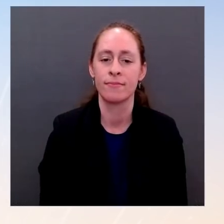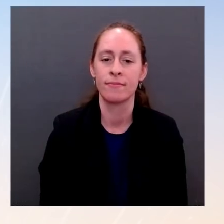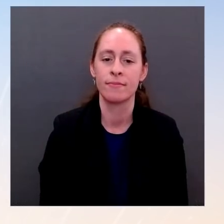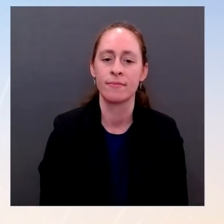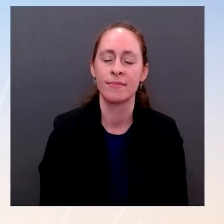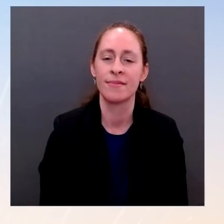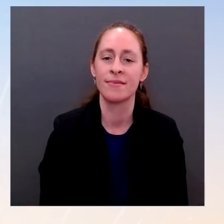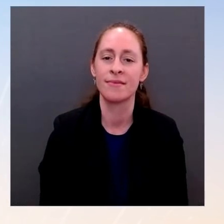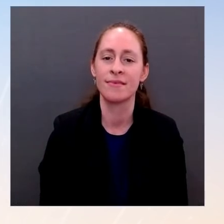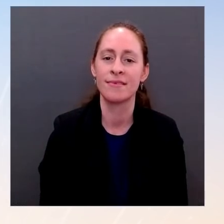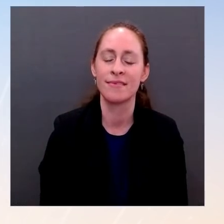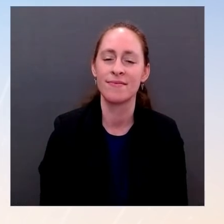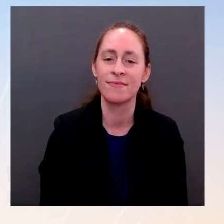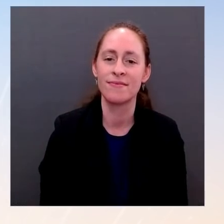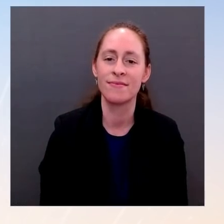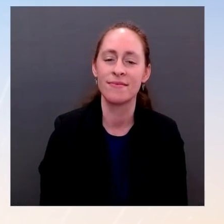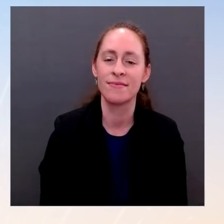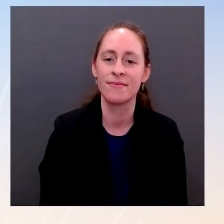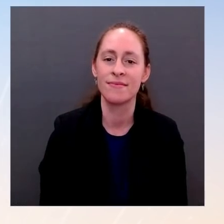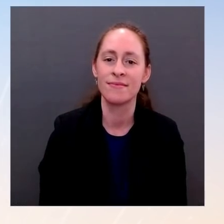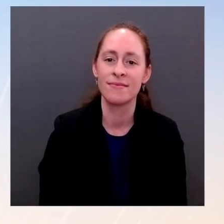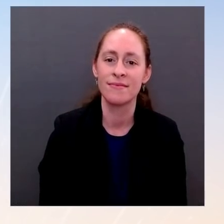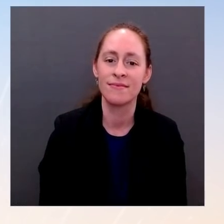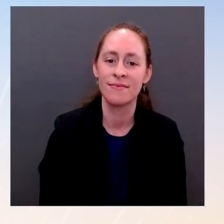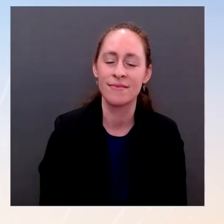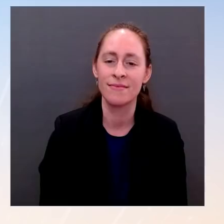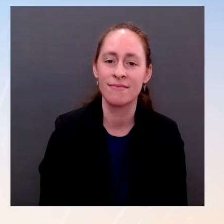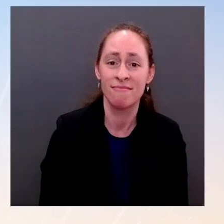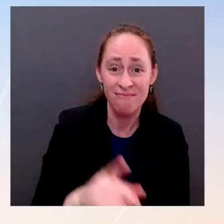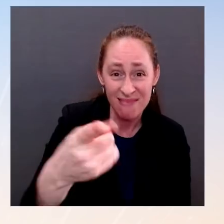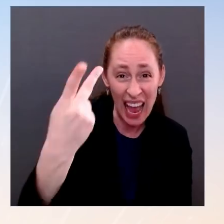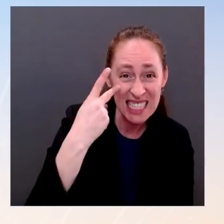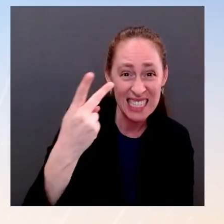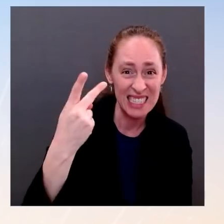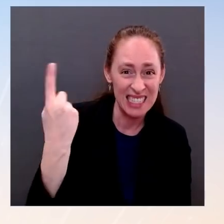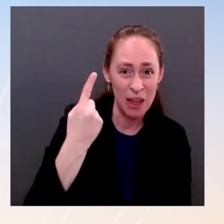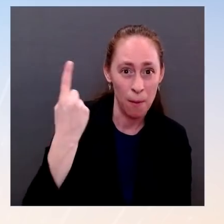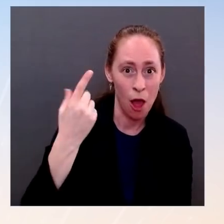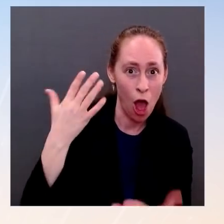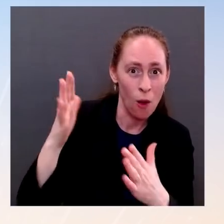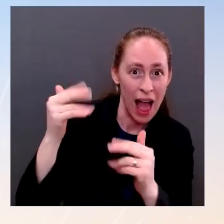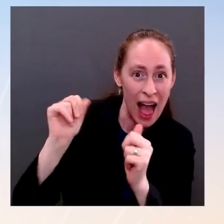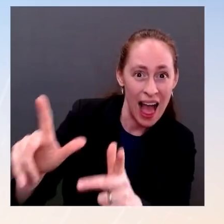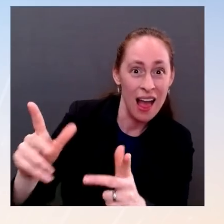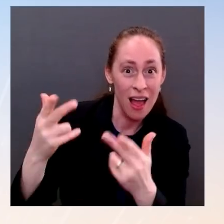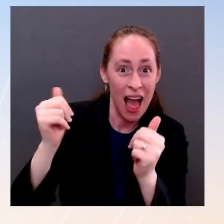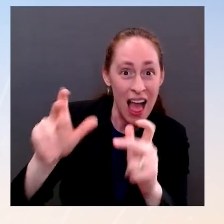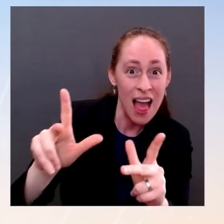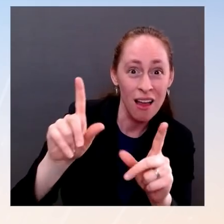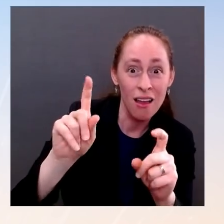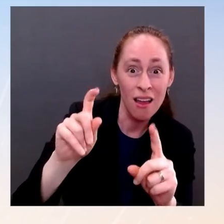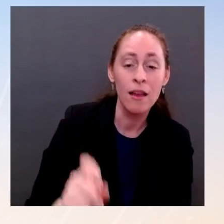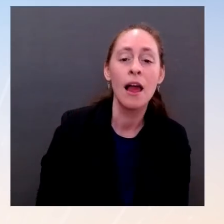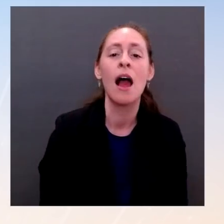talks about the millions of probes it receives consistently from criminal and nation-state attackers. We see that regularly.